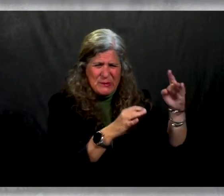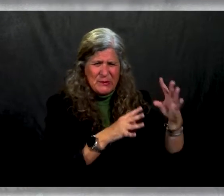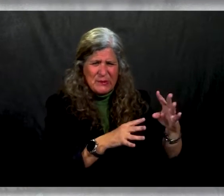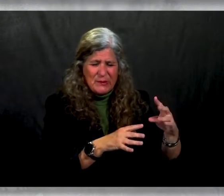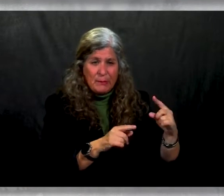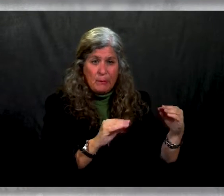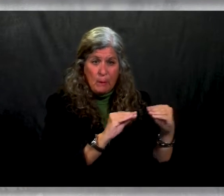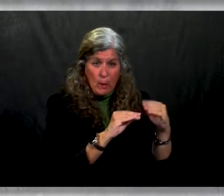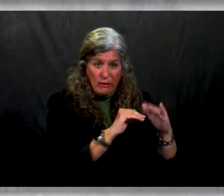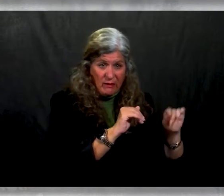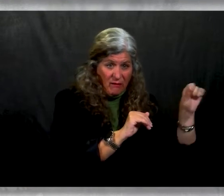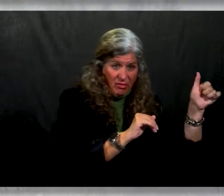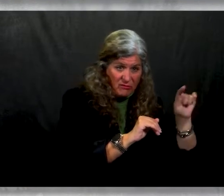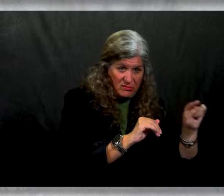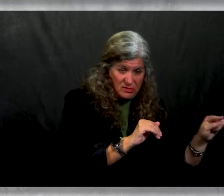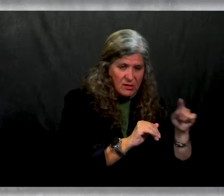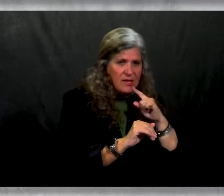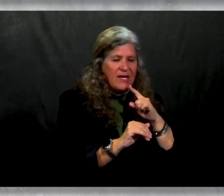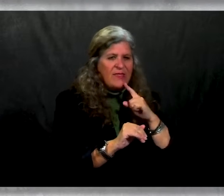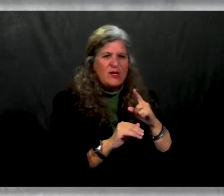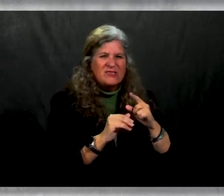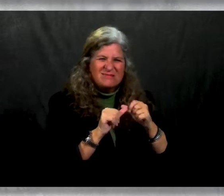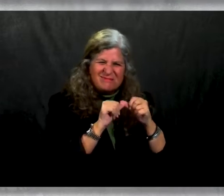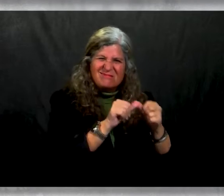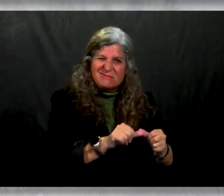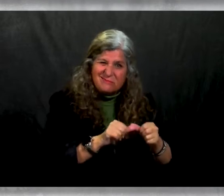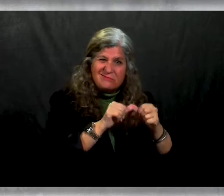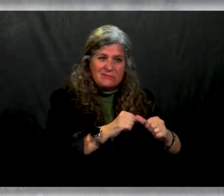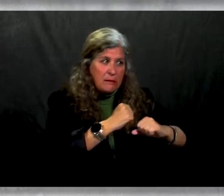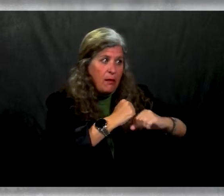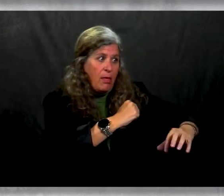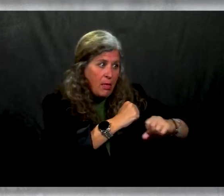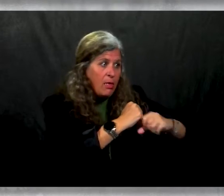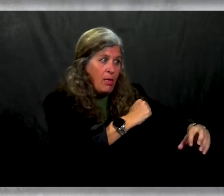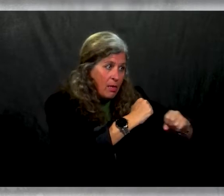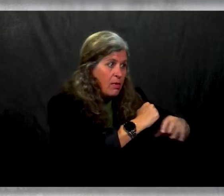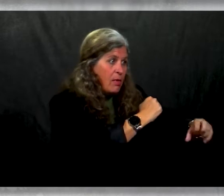and there's a constant propaganda from camp leadership